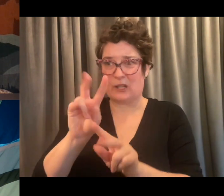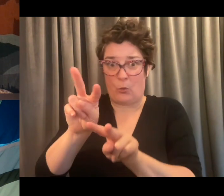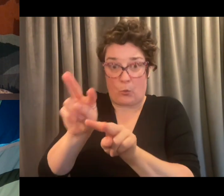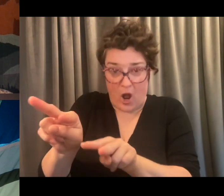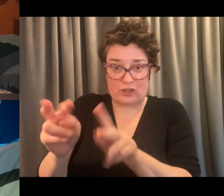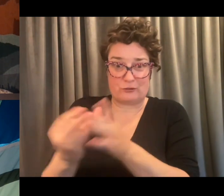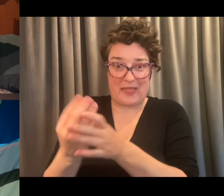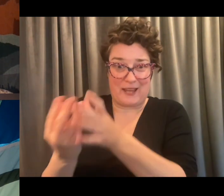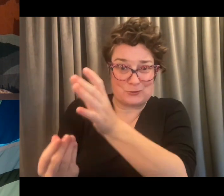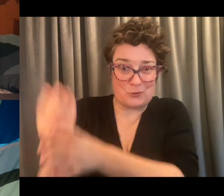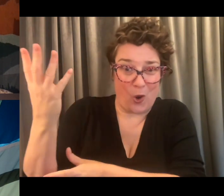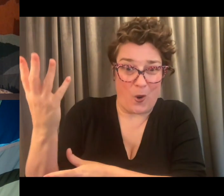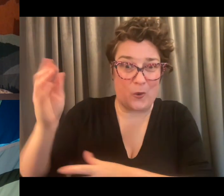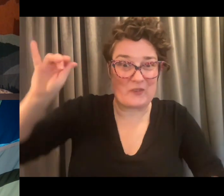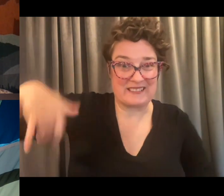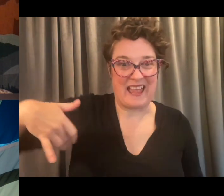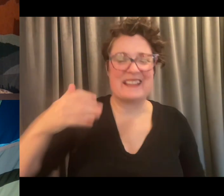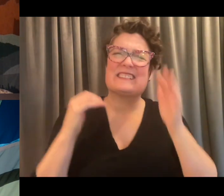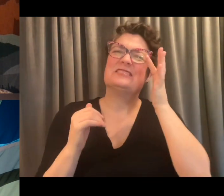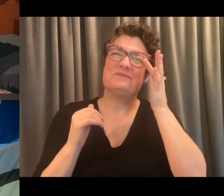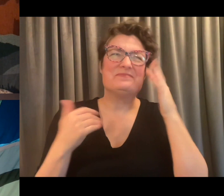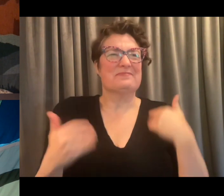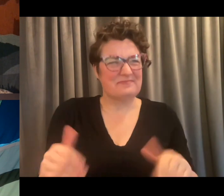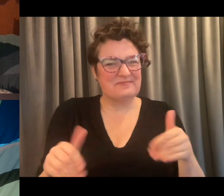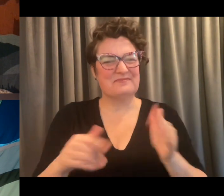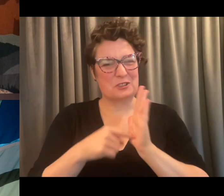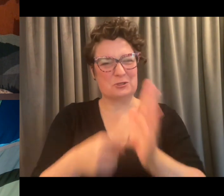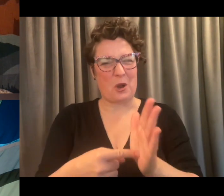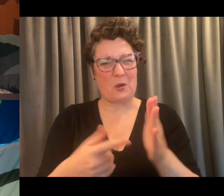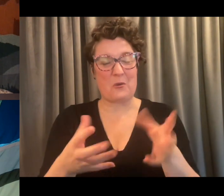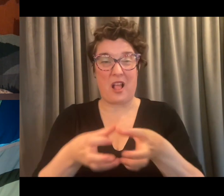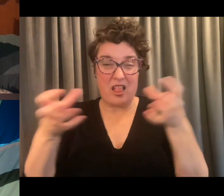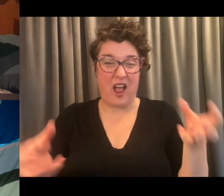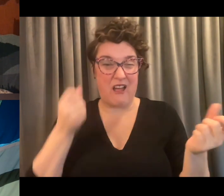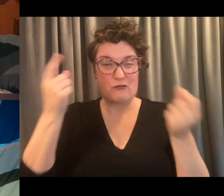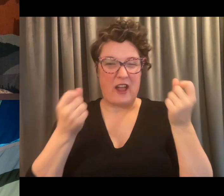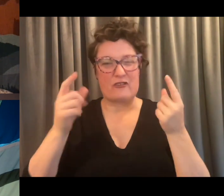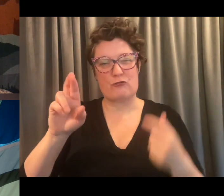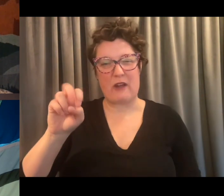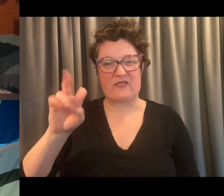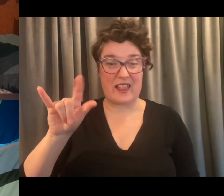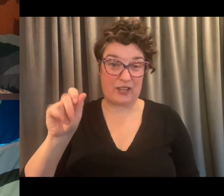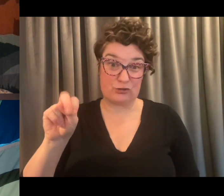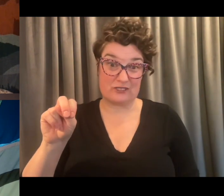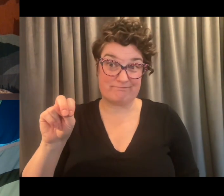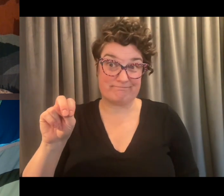Rebekah: So just goes to show, there's a lot of revelation in terms of reconnecting with plant growing cycles.